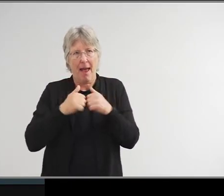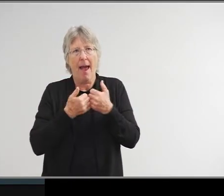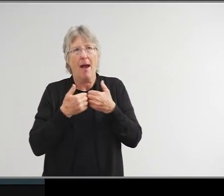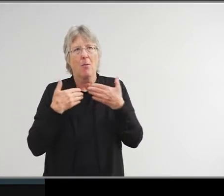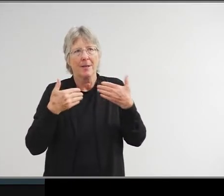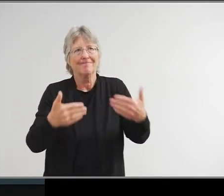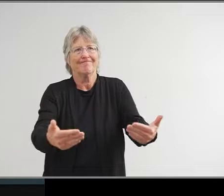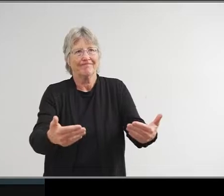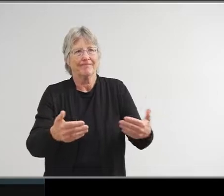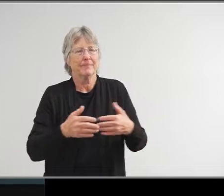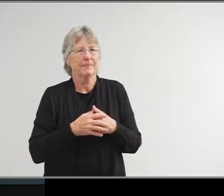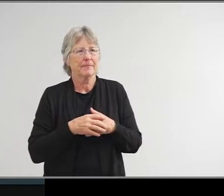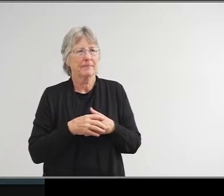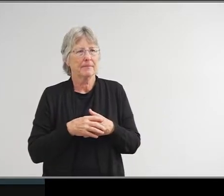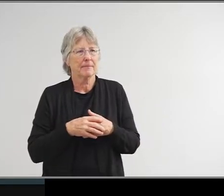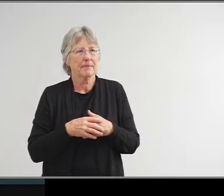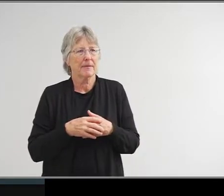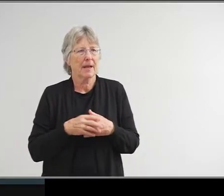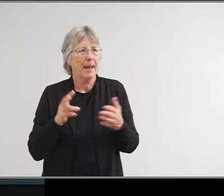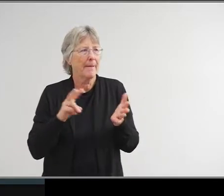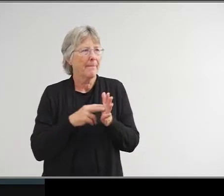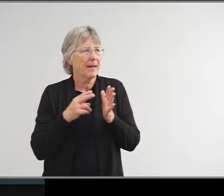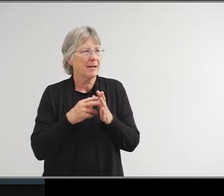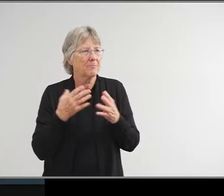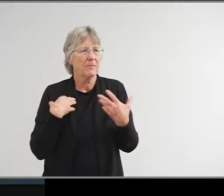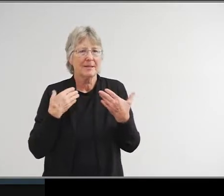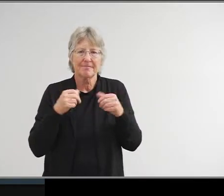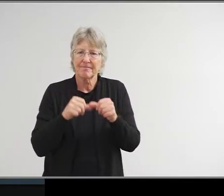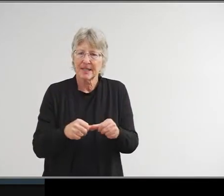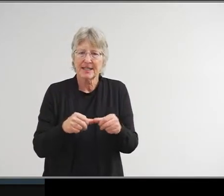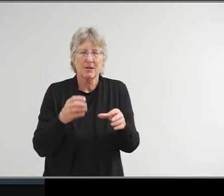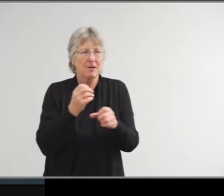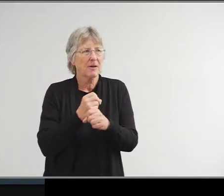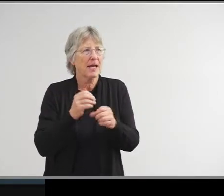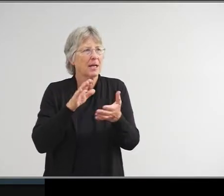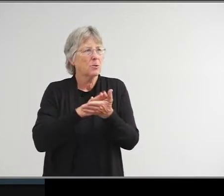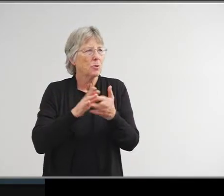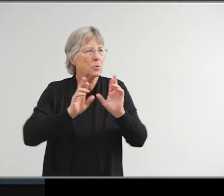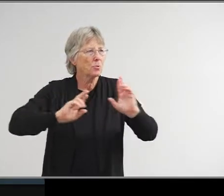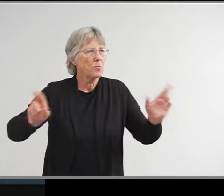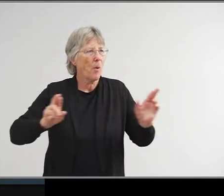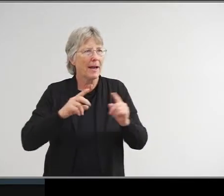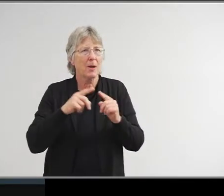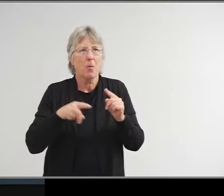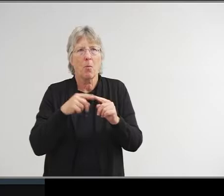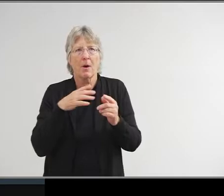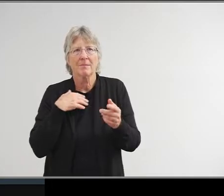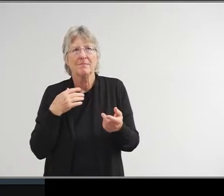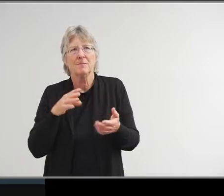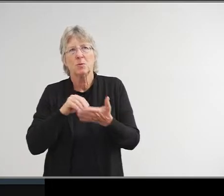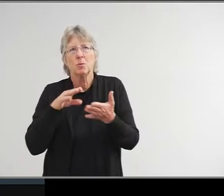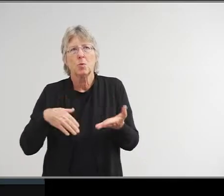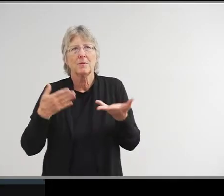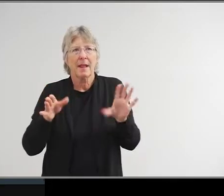In the meantime, we continue to prepare schools for when students are allowed to return. Our schools have been prepared for months